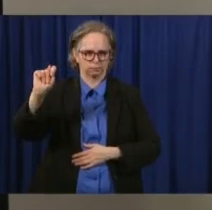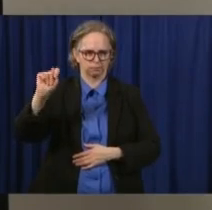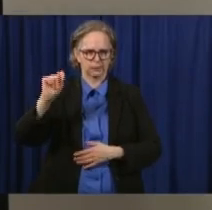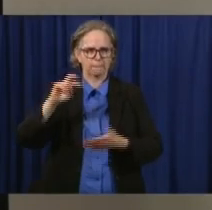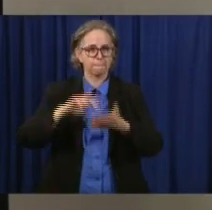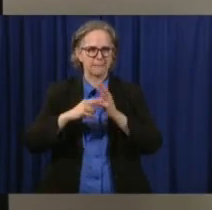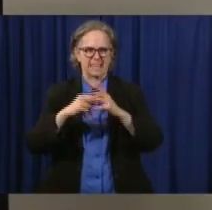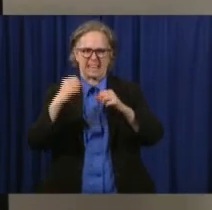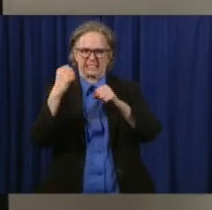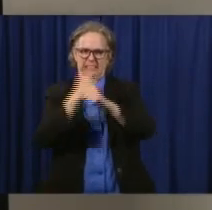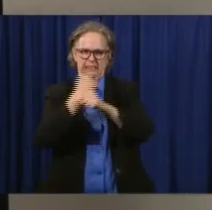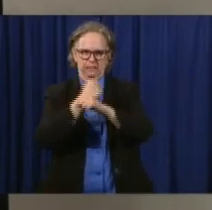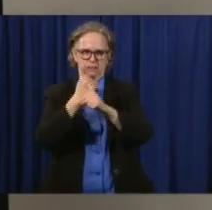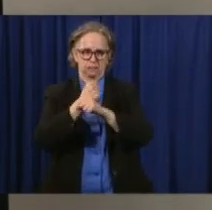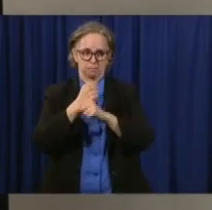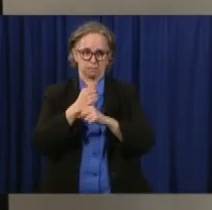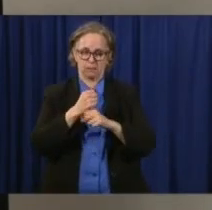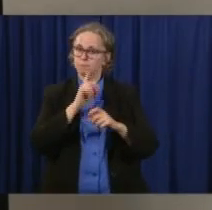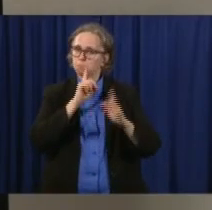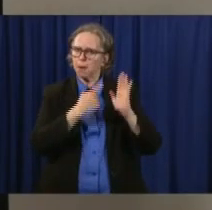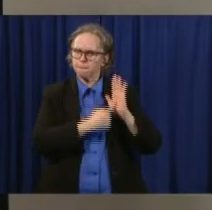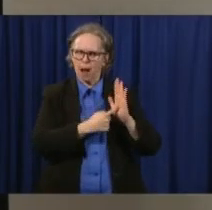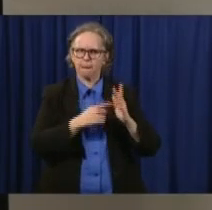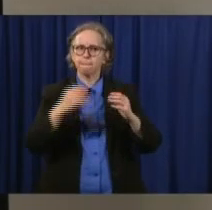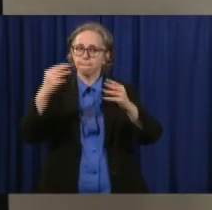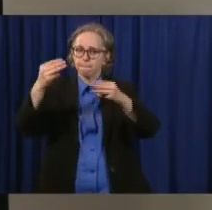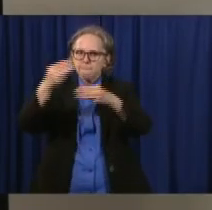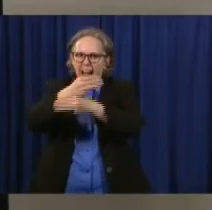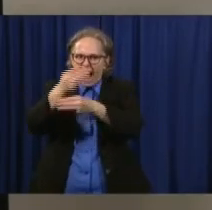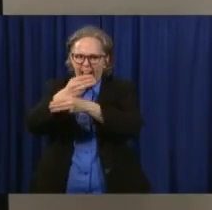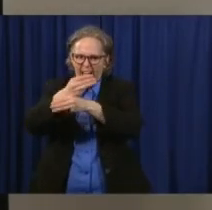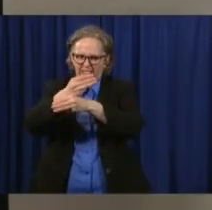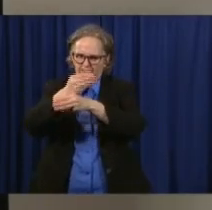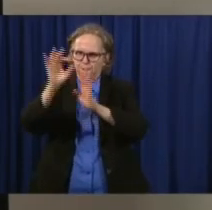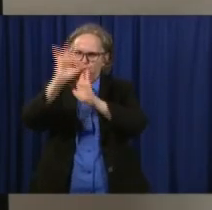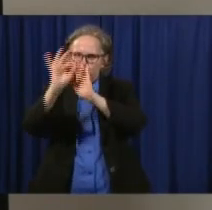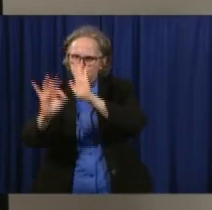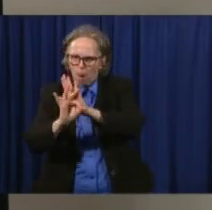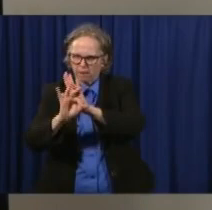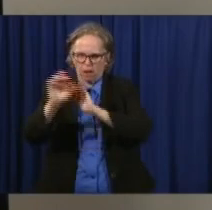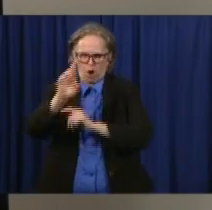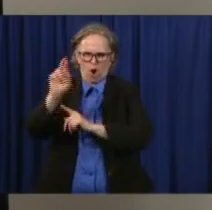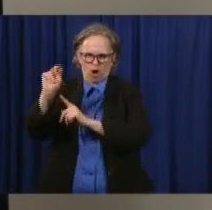STRUGGLING WITH THIS AND EACH DAY I WILL REVIEW A NUMBER THAT WE ARE FOLLOWING IN OHIO AND